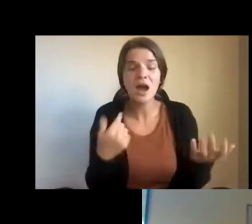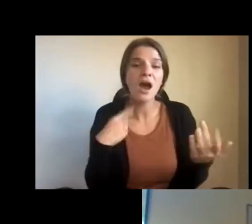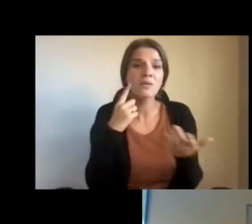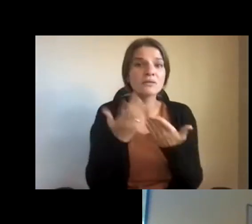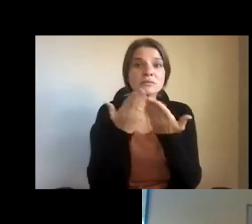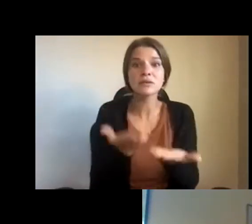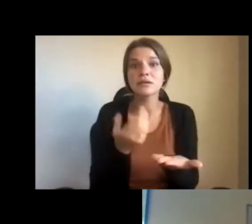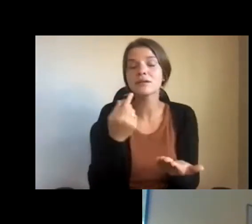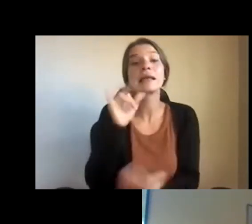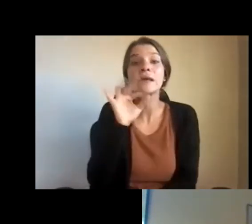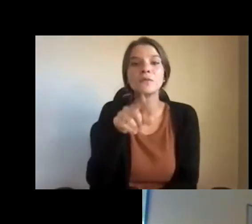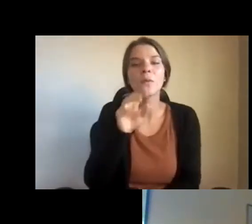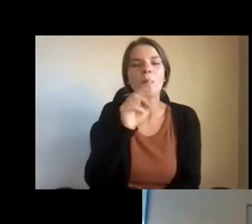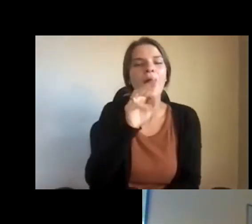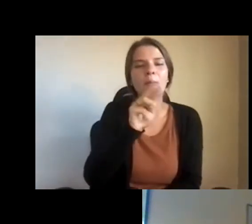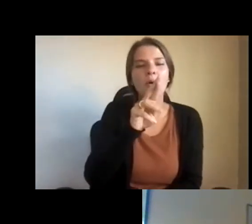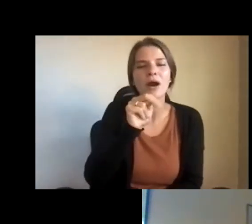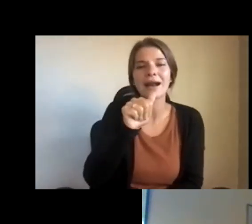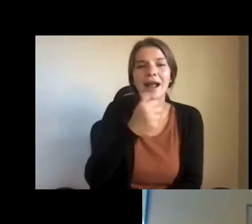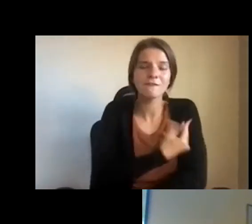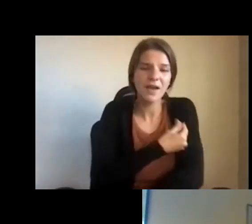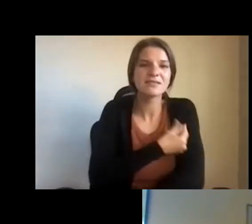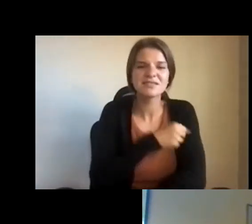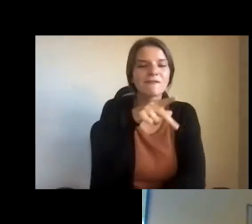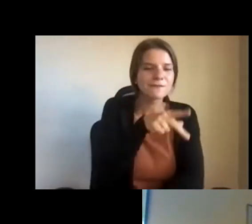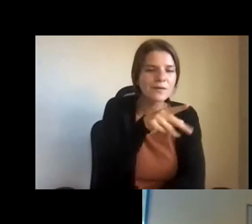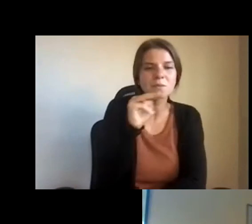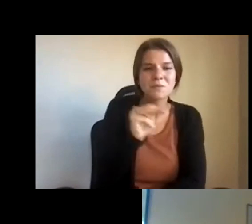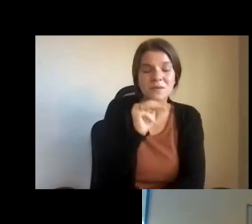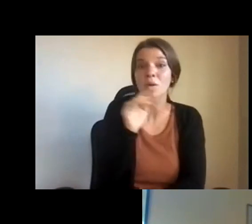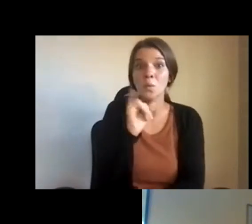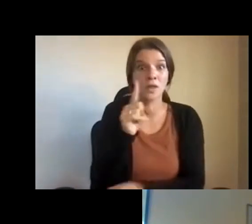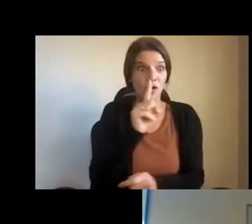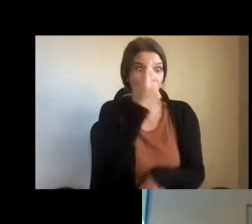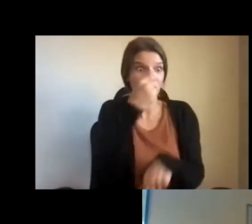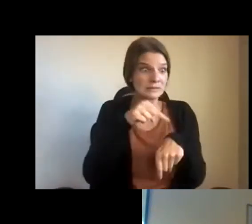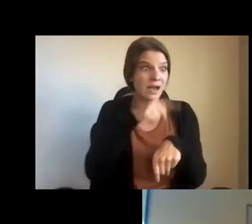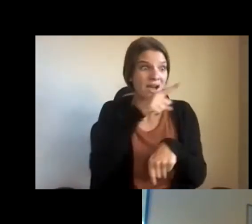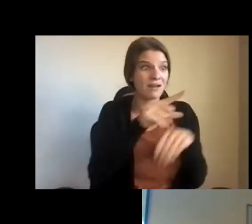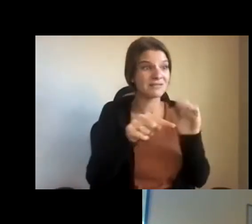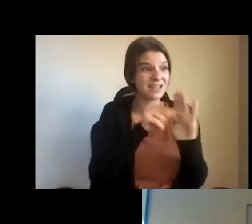MRNA vaccines, and you had pretty bad side effects with the first one. You might take some Tylenol